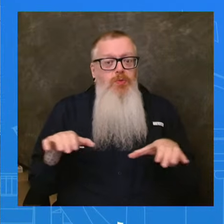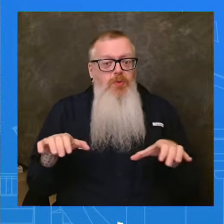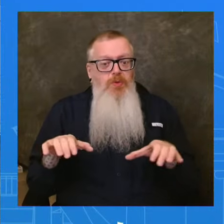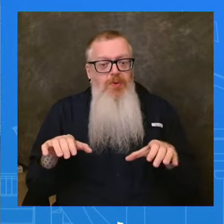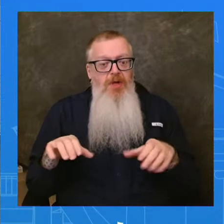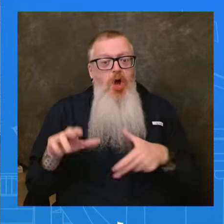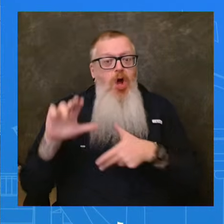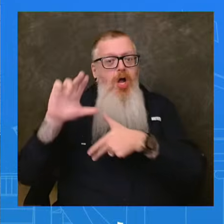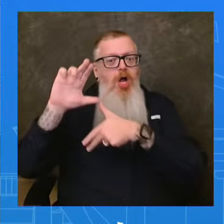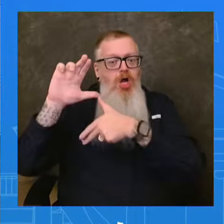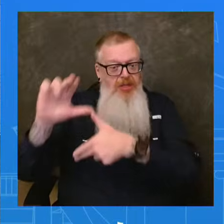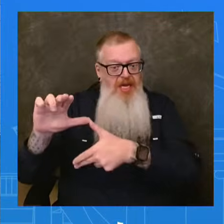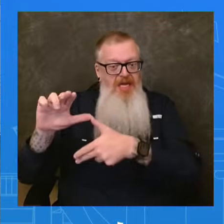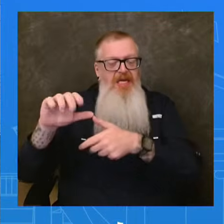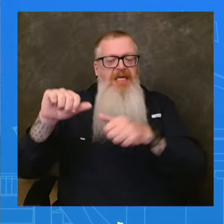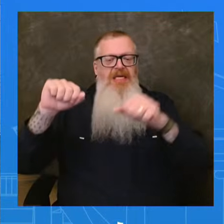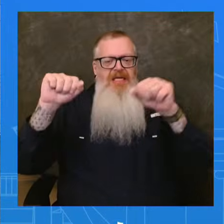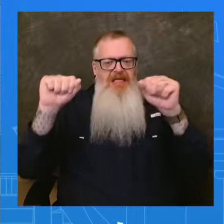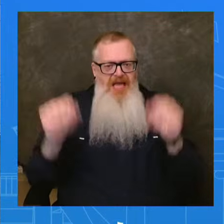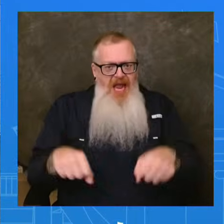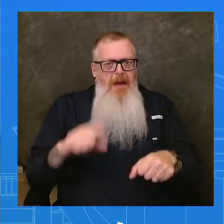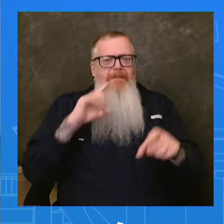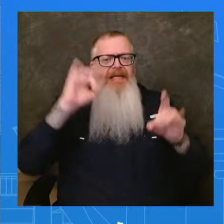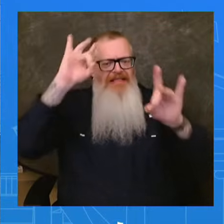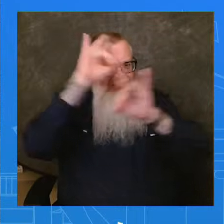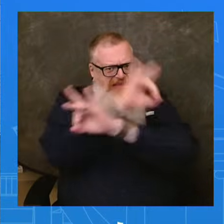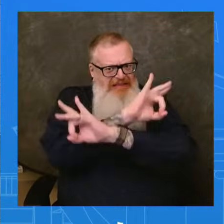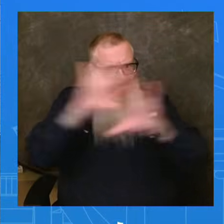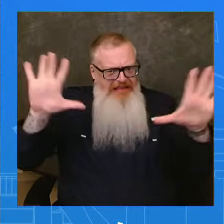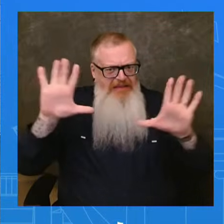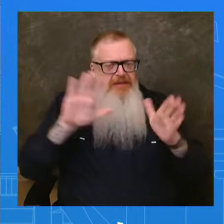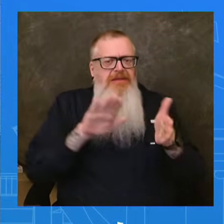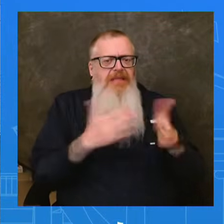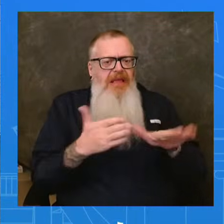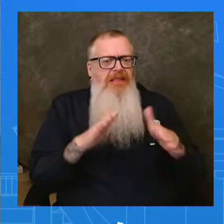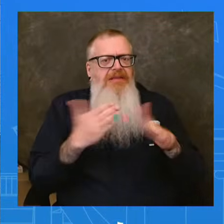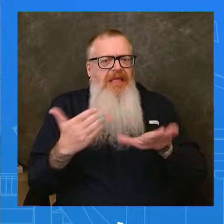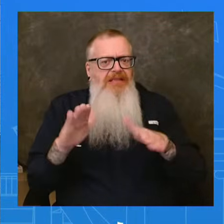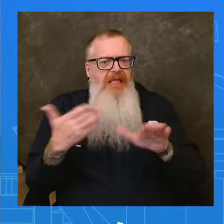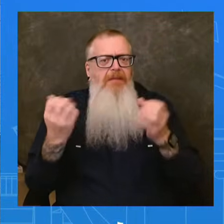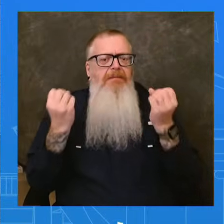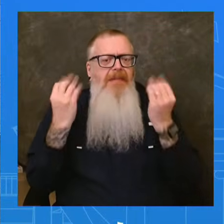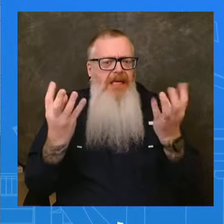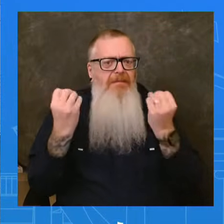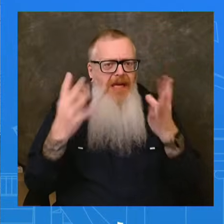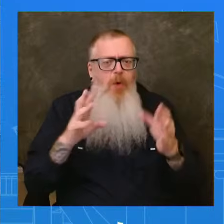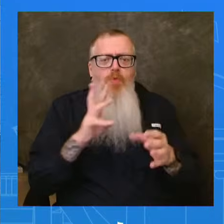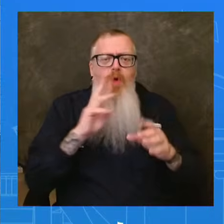intense winds, flooding, but it is already bringing tornadoes across Florida.